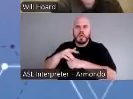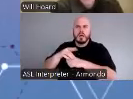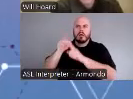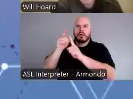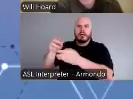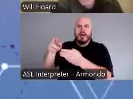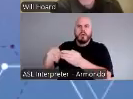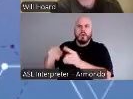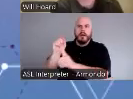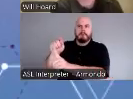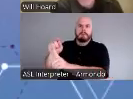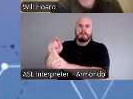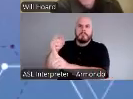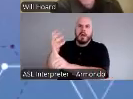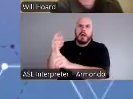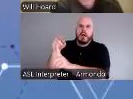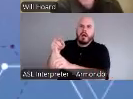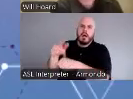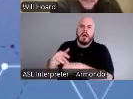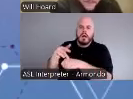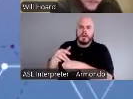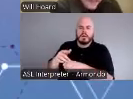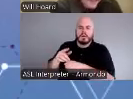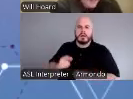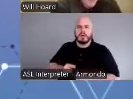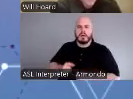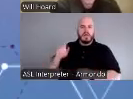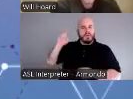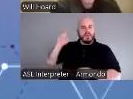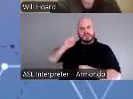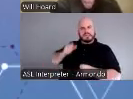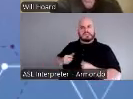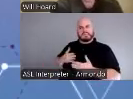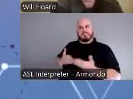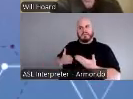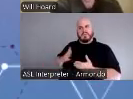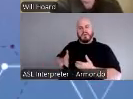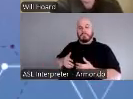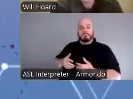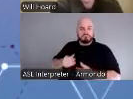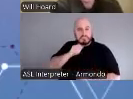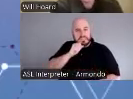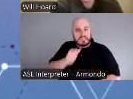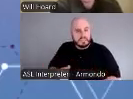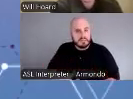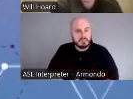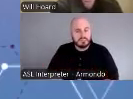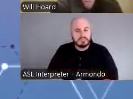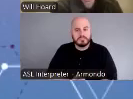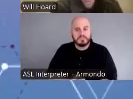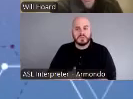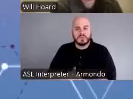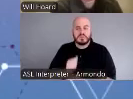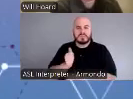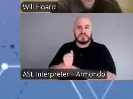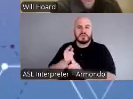at the end of the project as I had feared at the beginning. So when they set their goal, I had been like, ah, you better not.